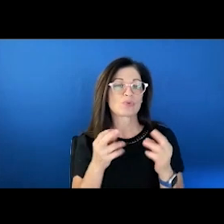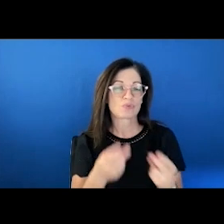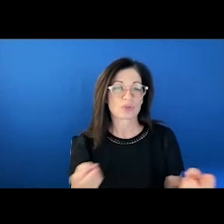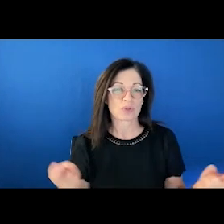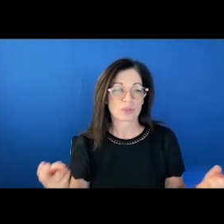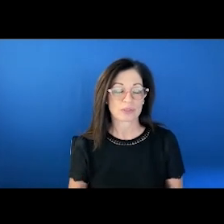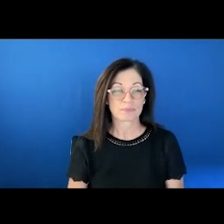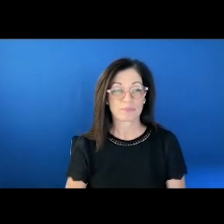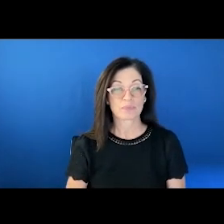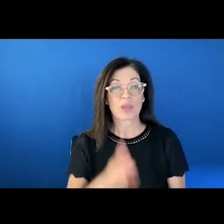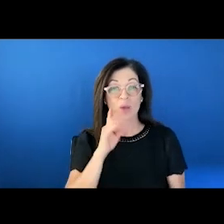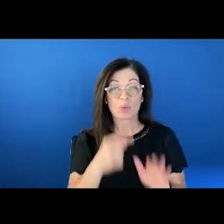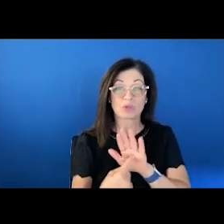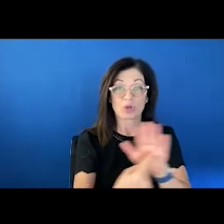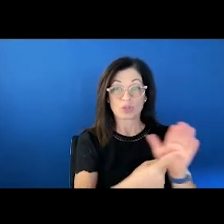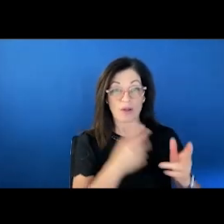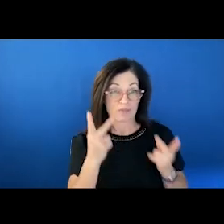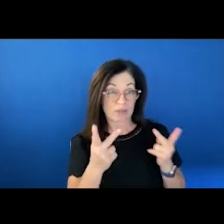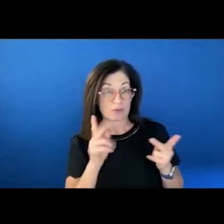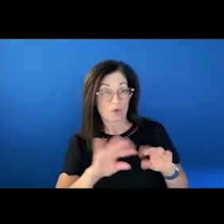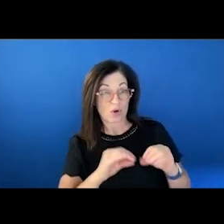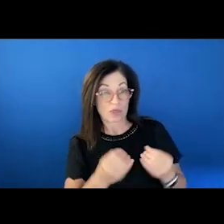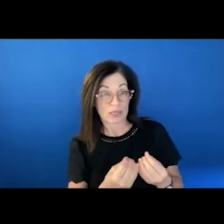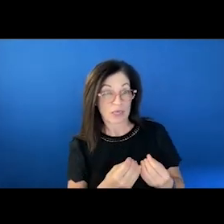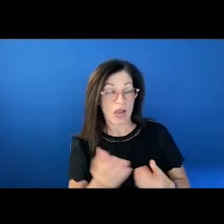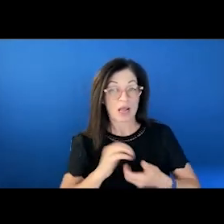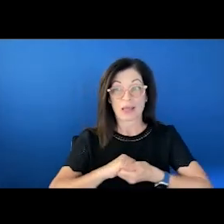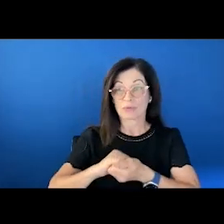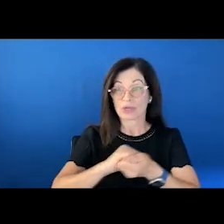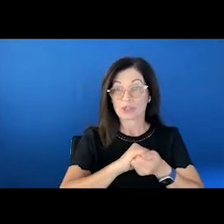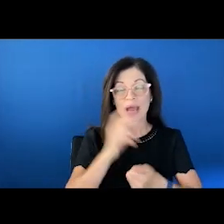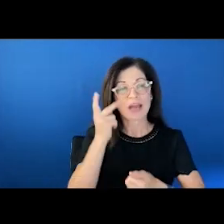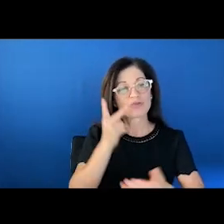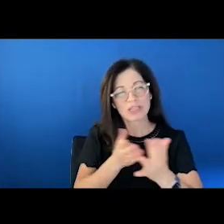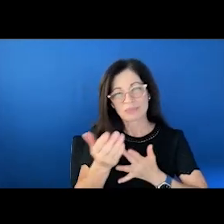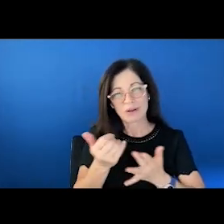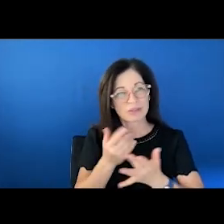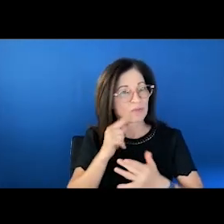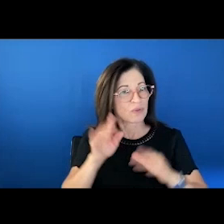It promotes visibility, collaboration and transparency for the great work you’re doing,